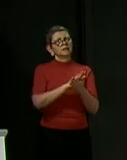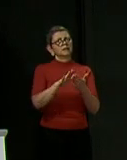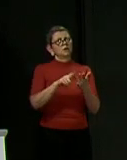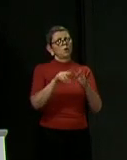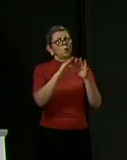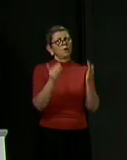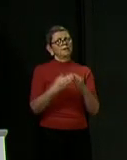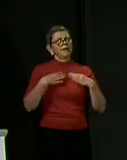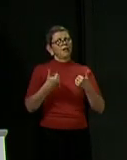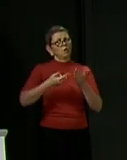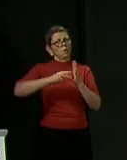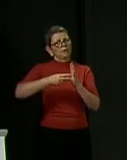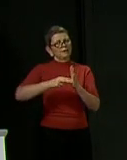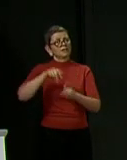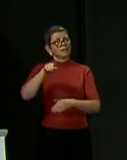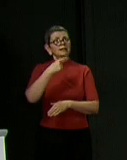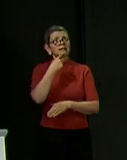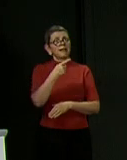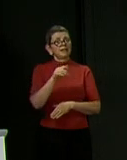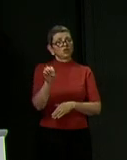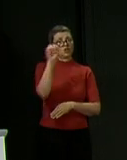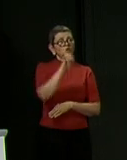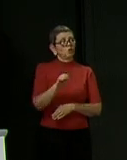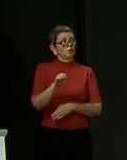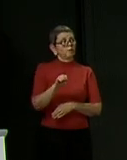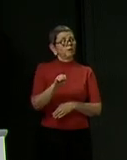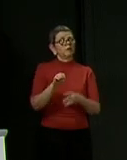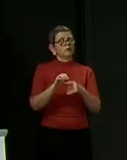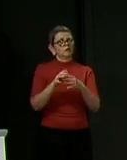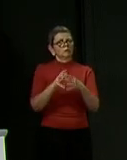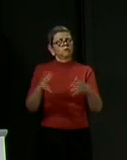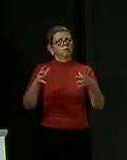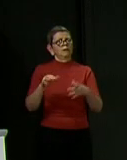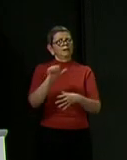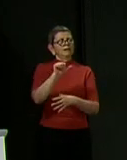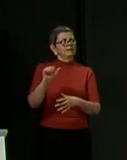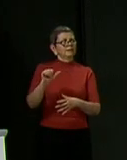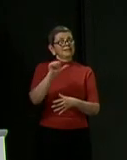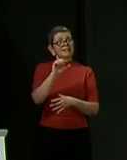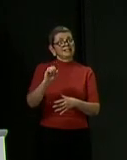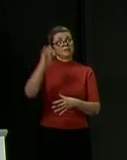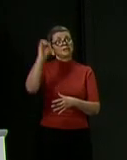been an increase across Europe of about 60 per cent of women calling 999 for domestic